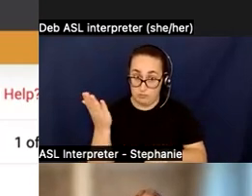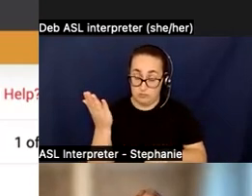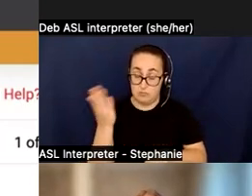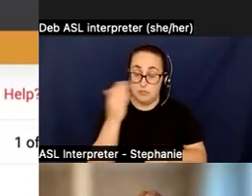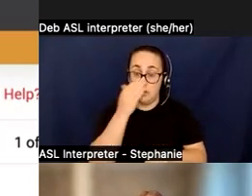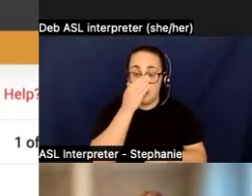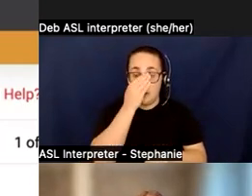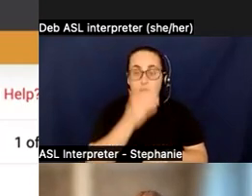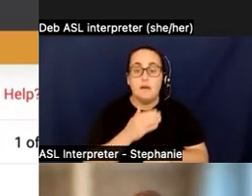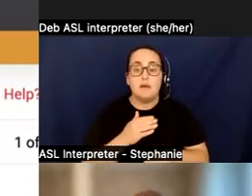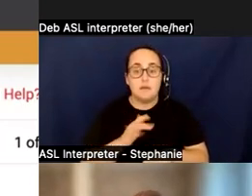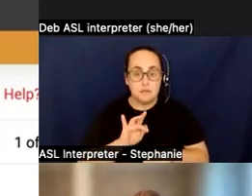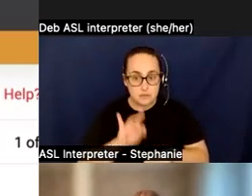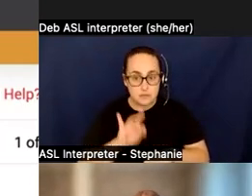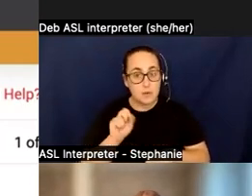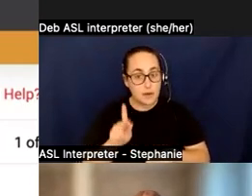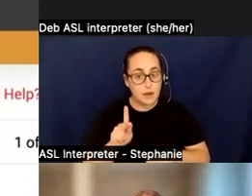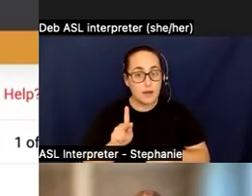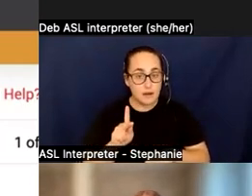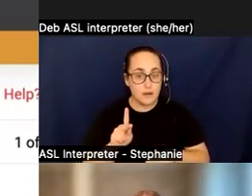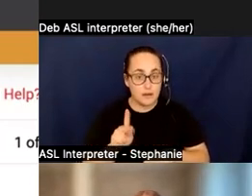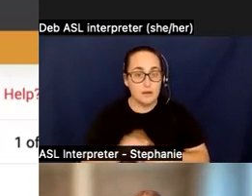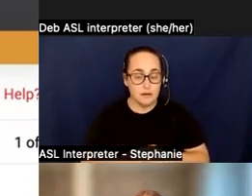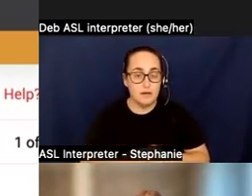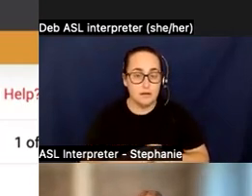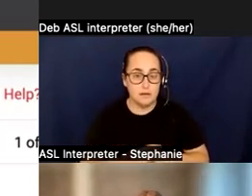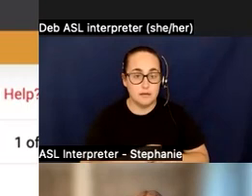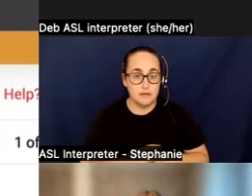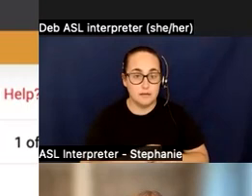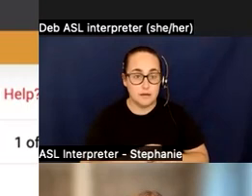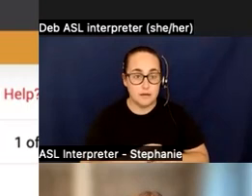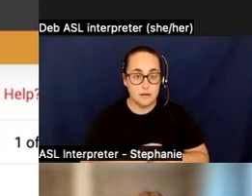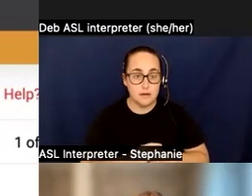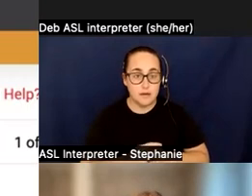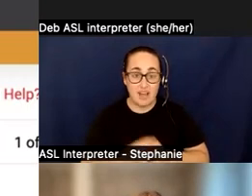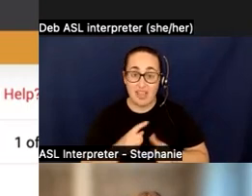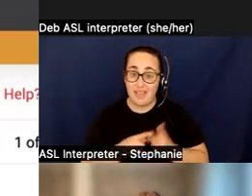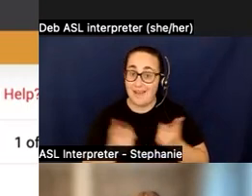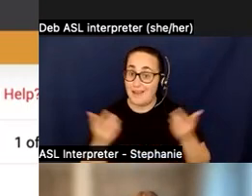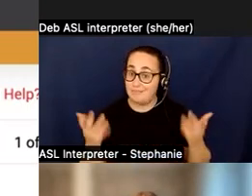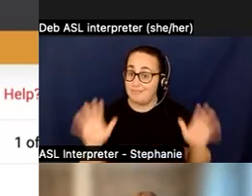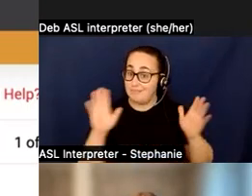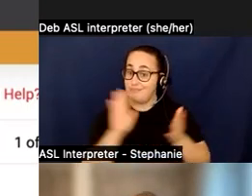and you can click okay. After that is done, you are good to go.